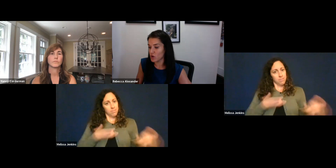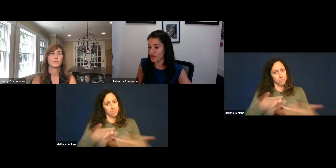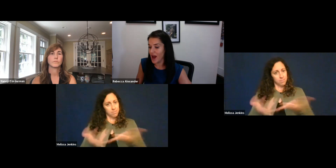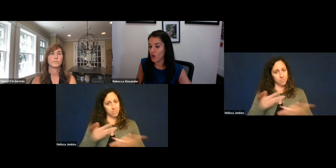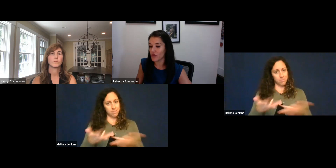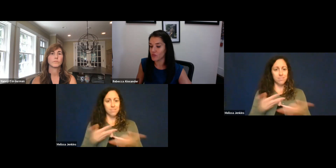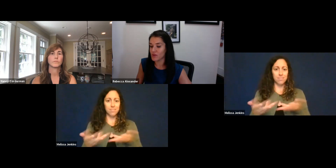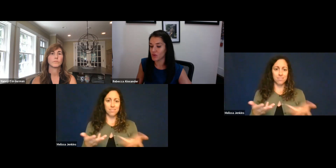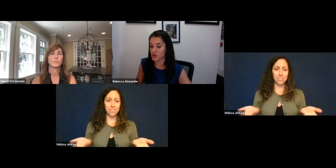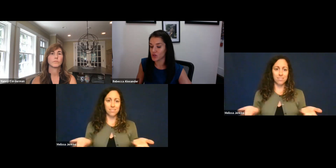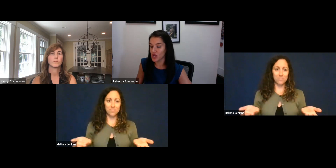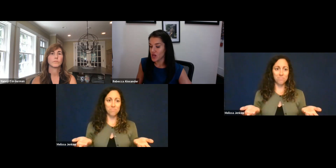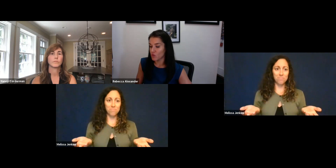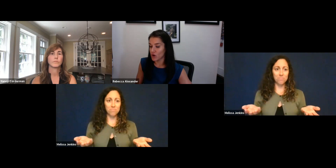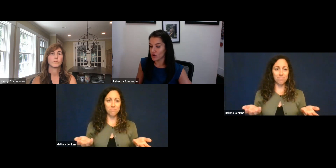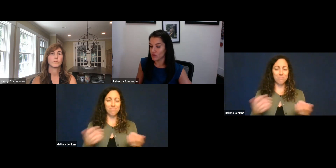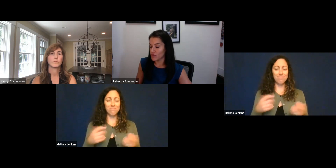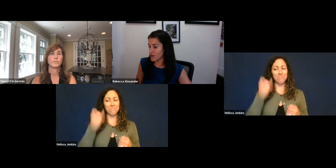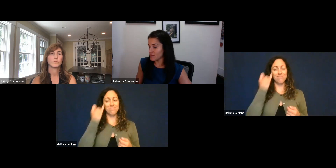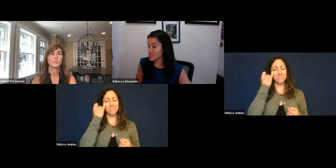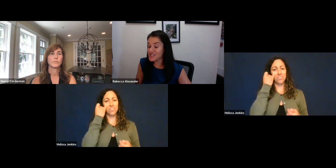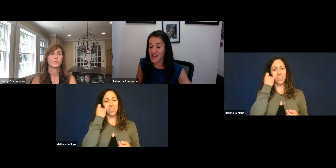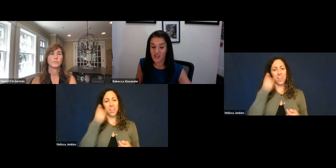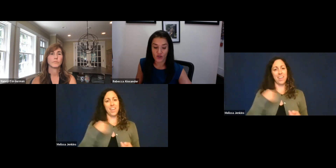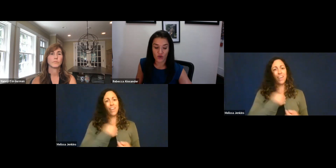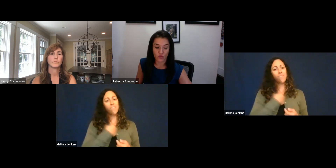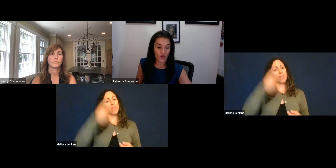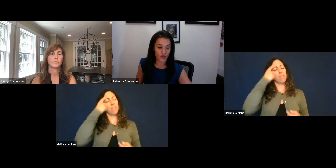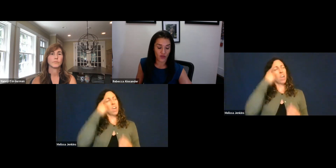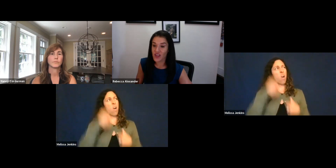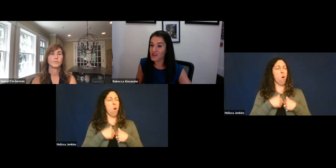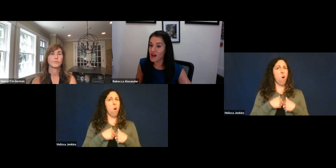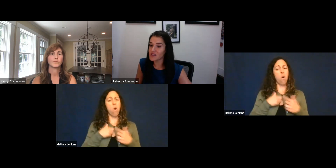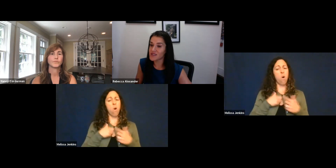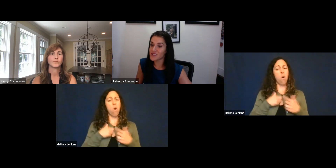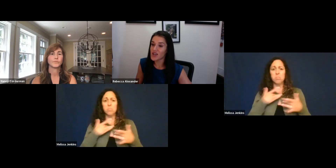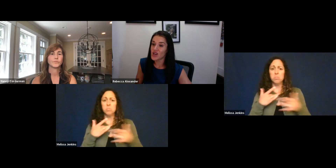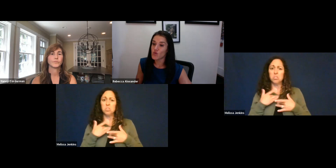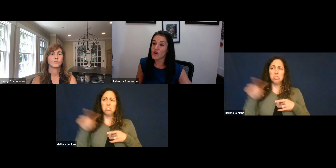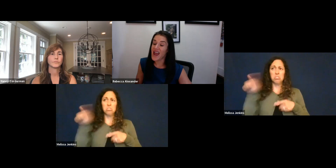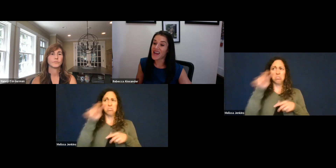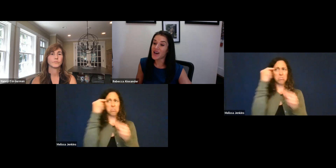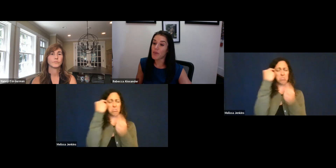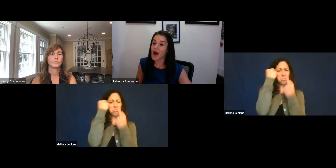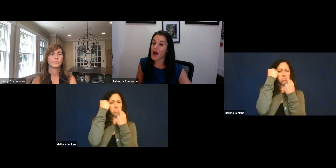with how other people will see us, or what they'll think of us, we end up